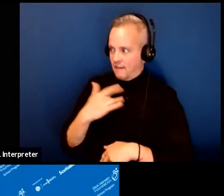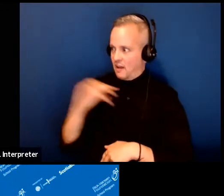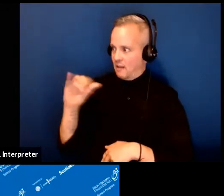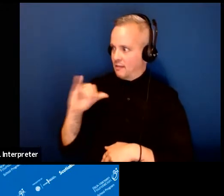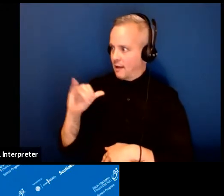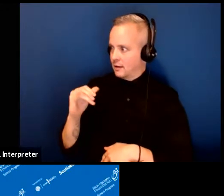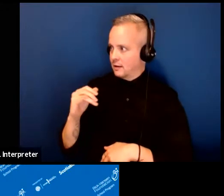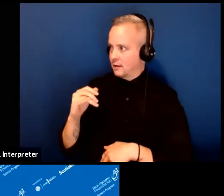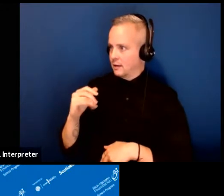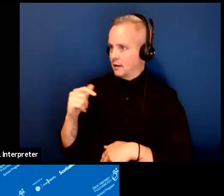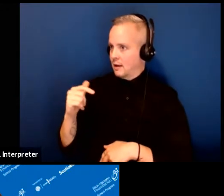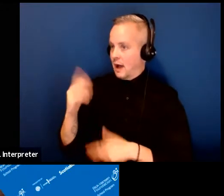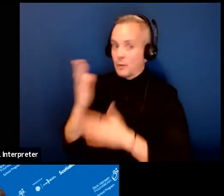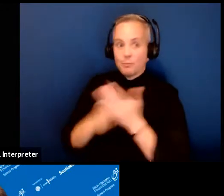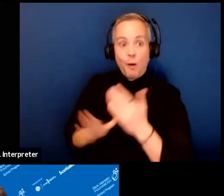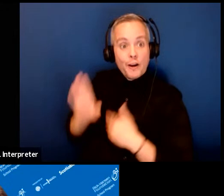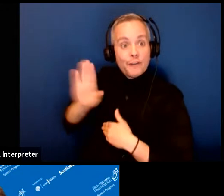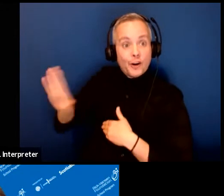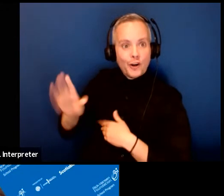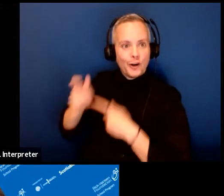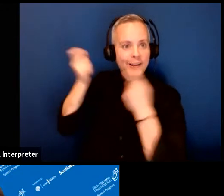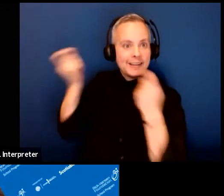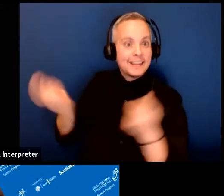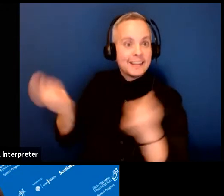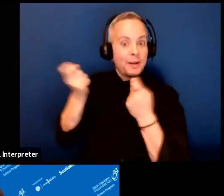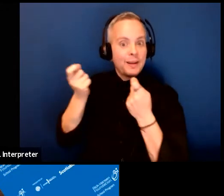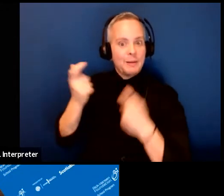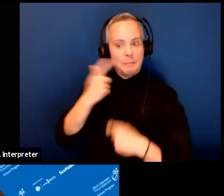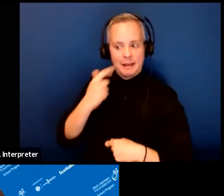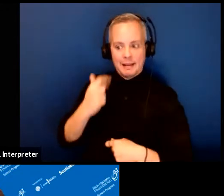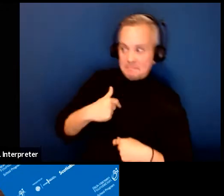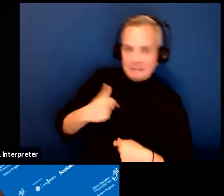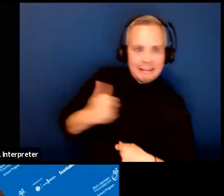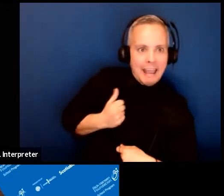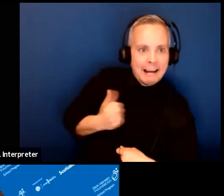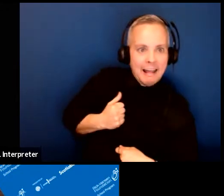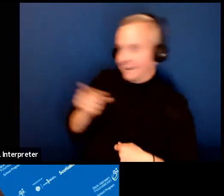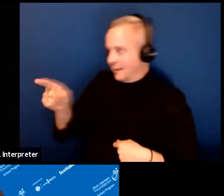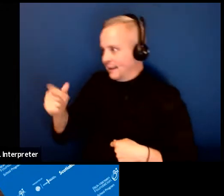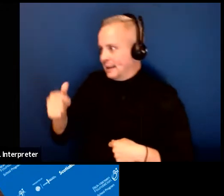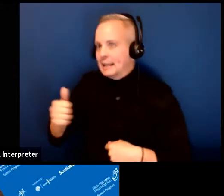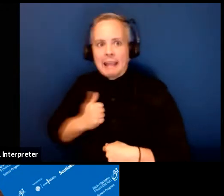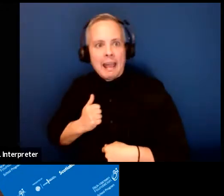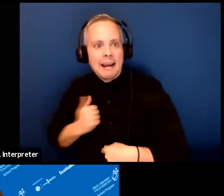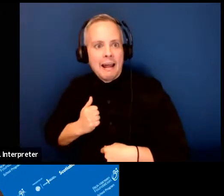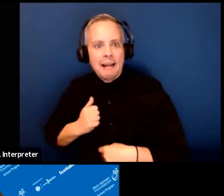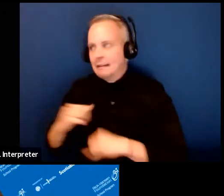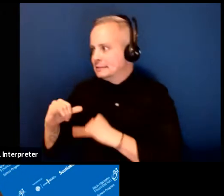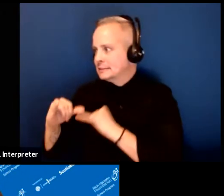HER CELEBRATION BECAUSE I WAS FROM CANADA AND SHE WAS FROM CANADA. SO WE WERE, LIKE, HIGH FIVING